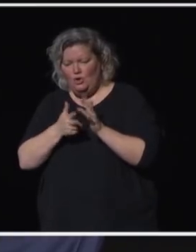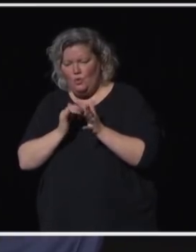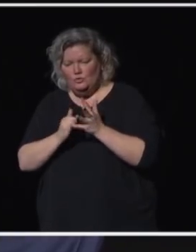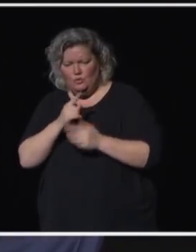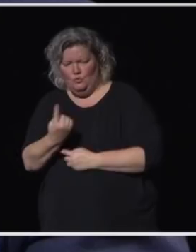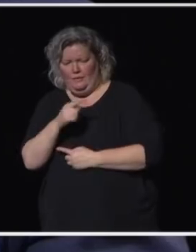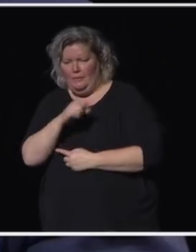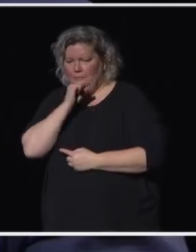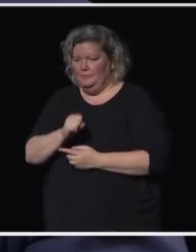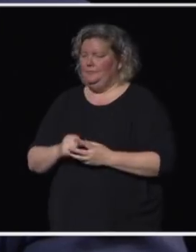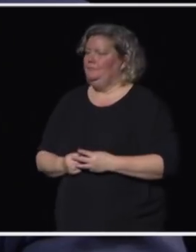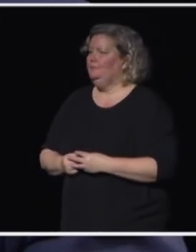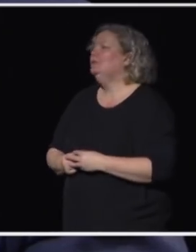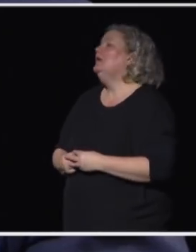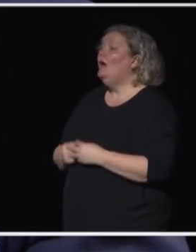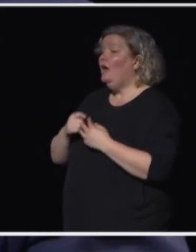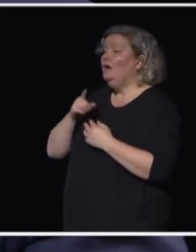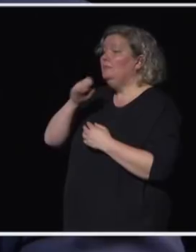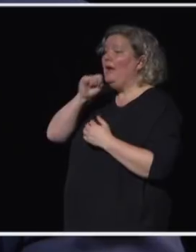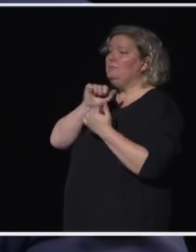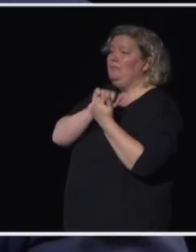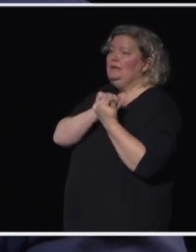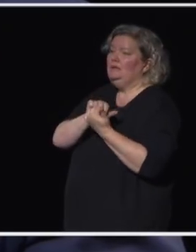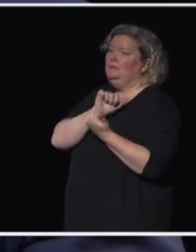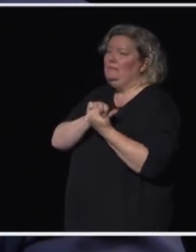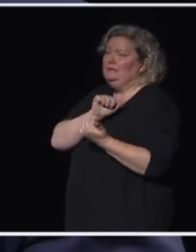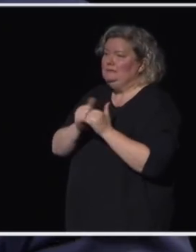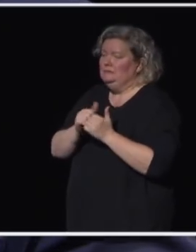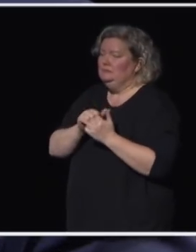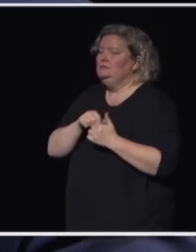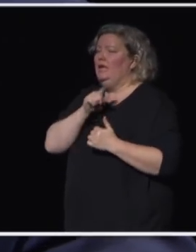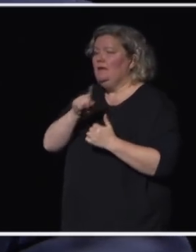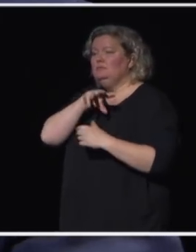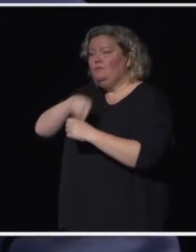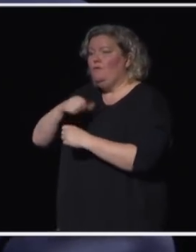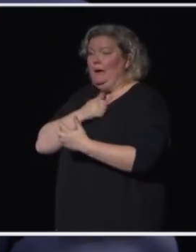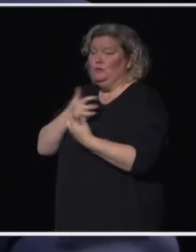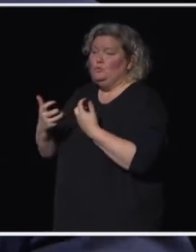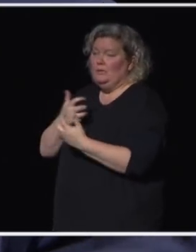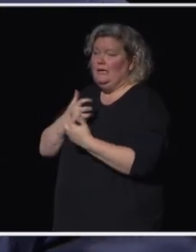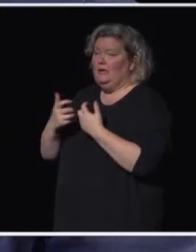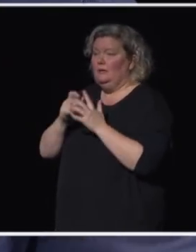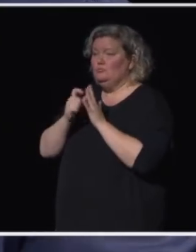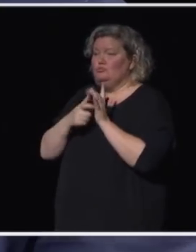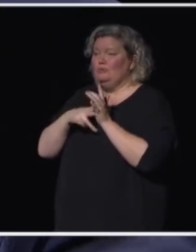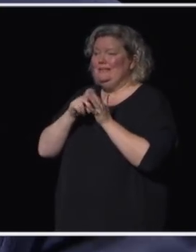Yeah. He was a buddy of mine. He went to Howard with me. He was, you know, I always felt, just the complete opposite of me.